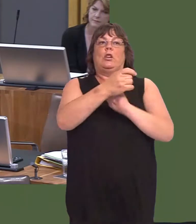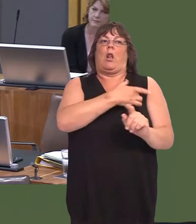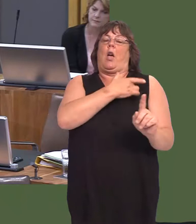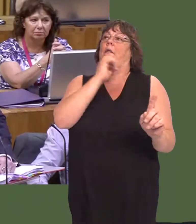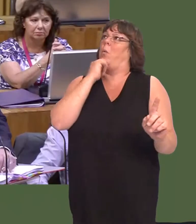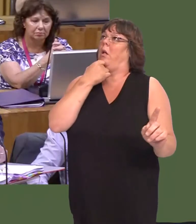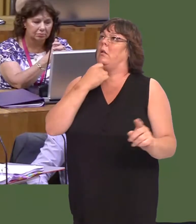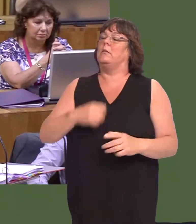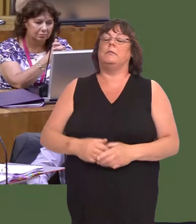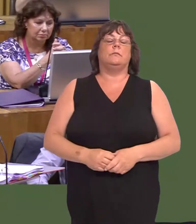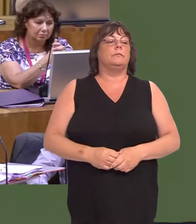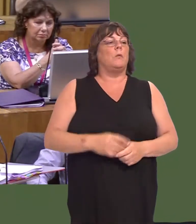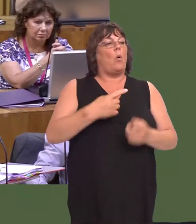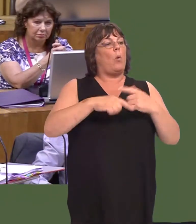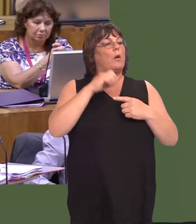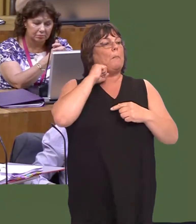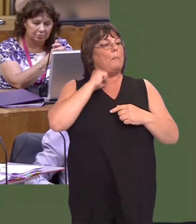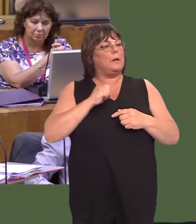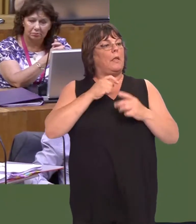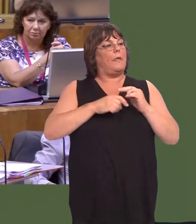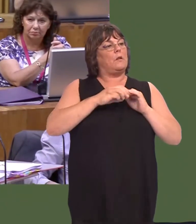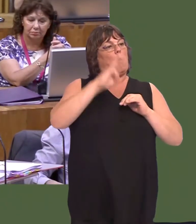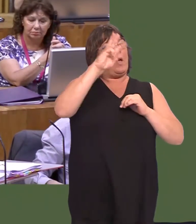Carwyn Jones: We are committed, of course, to making Wales a dementia-friendly country,